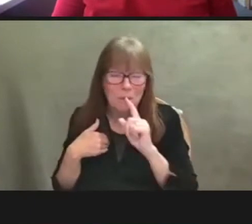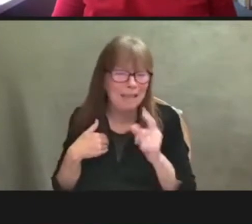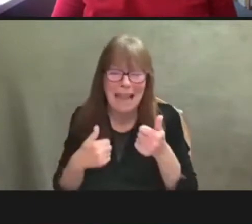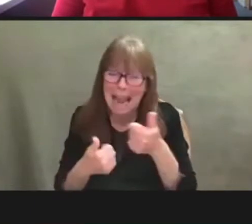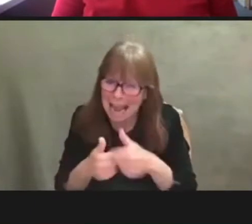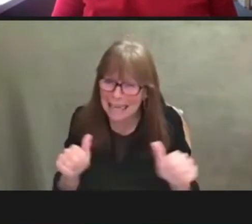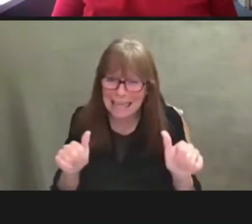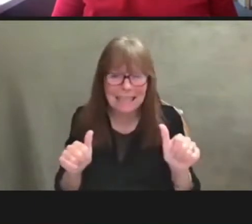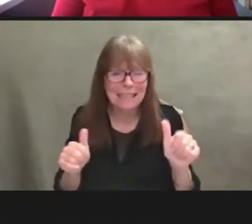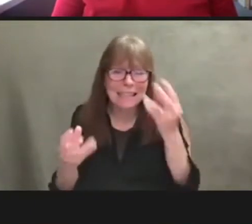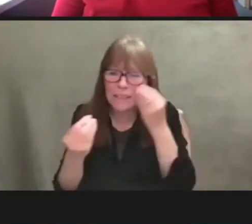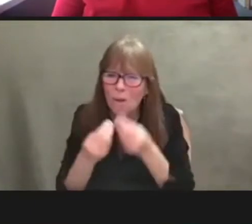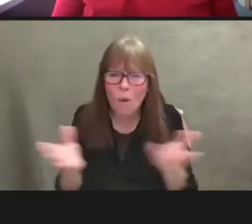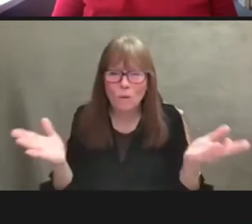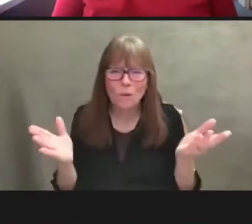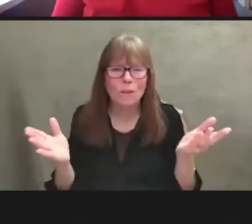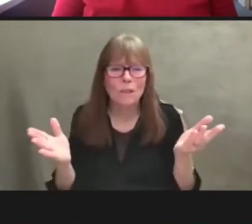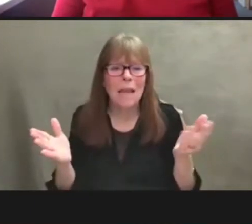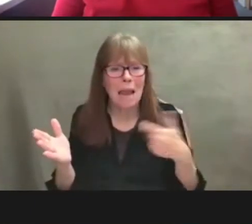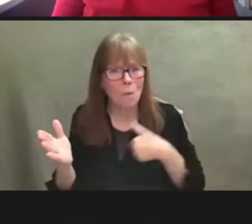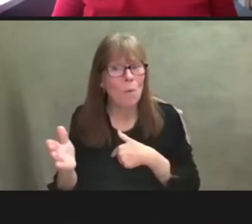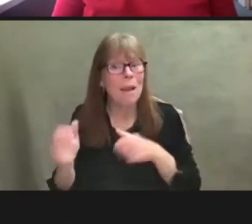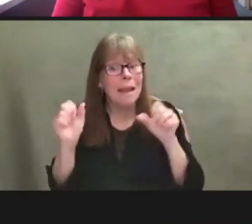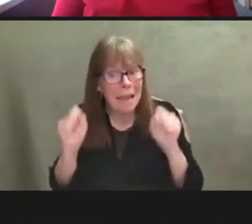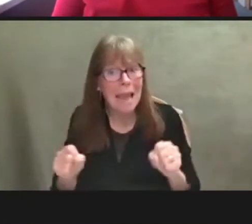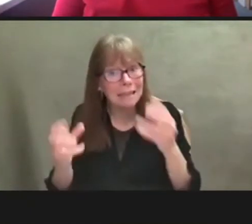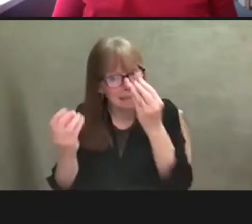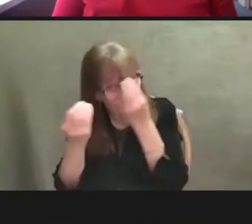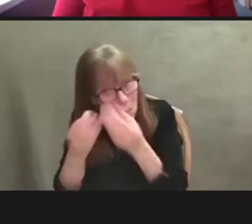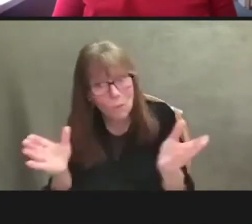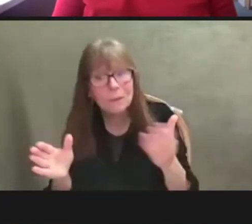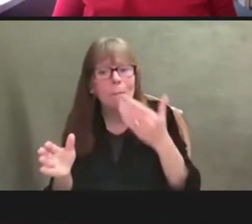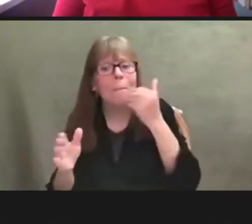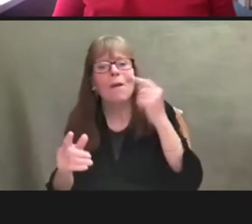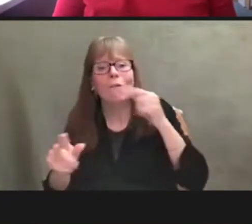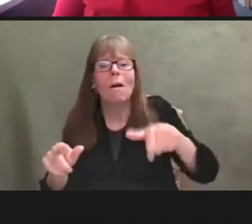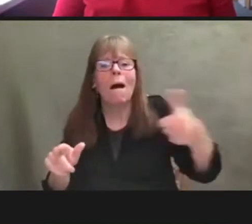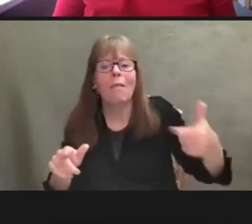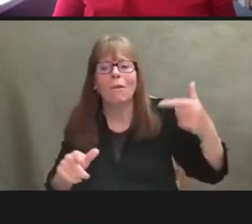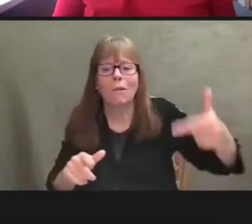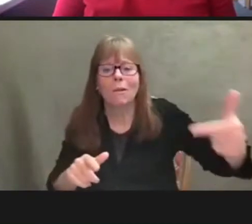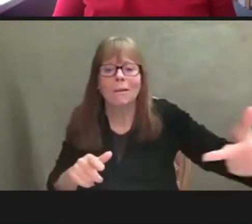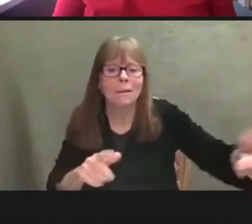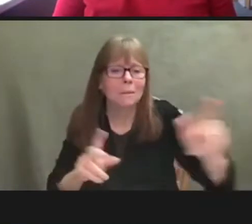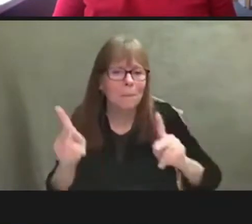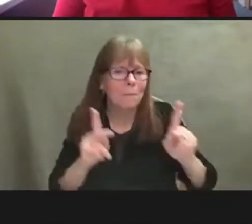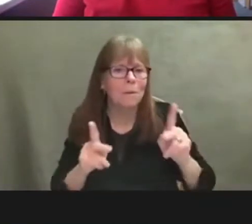that have the presence to disclose, the better it's going to be for the rest.